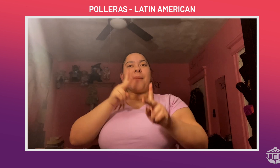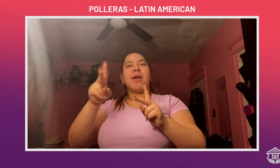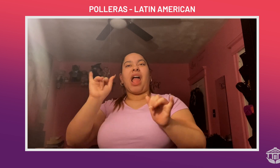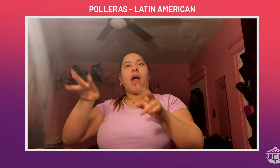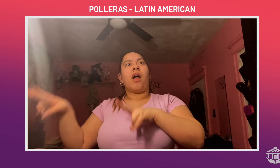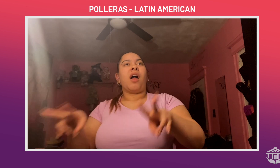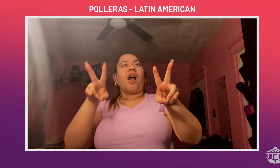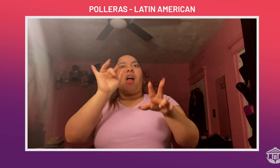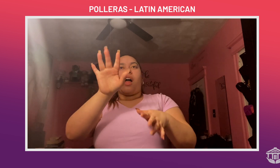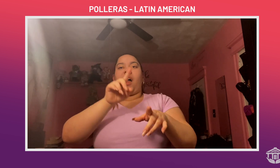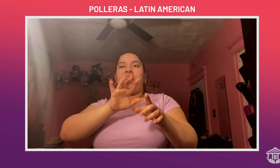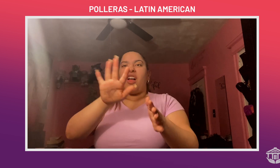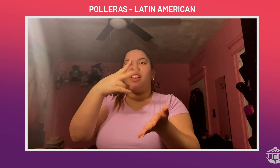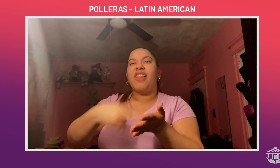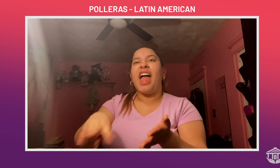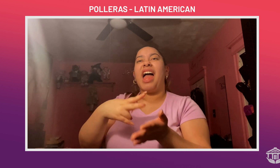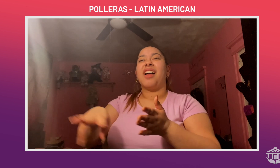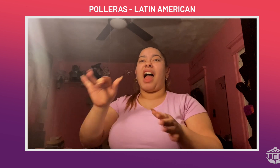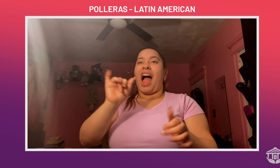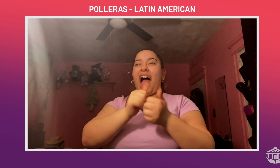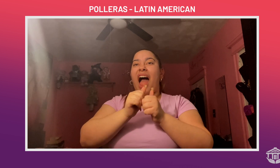with historical traditions, including dancing.